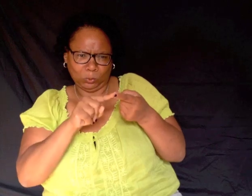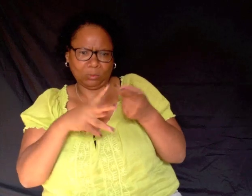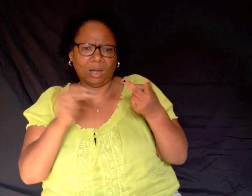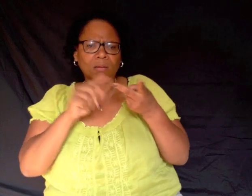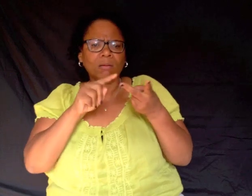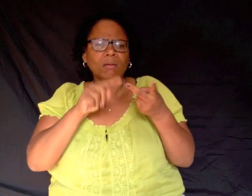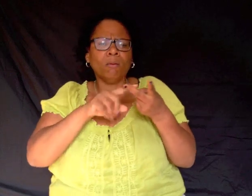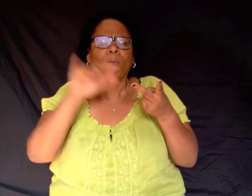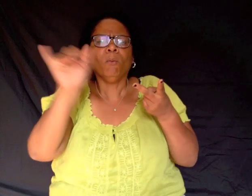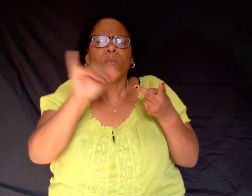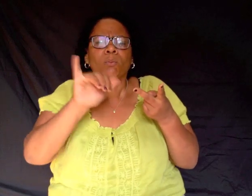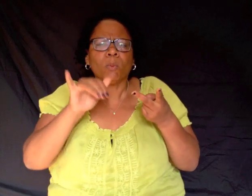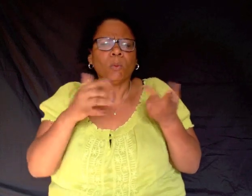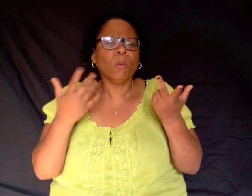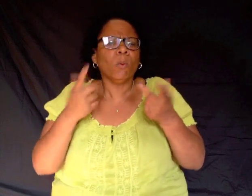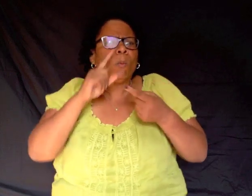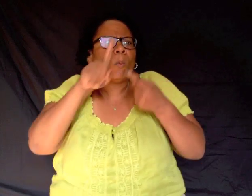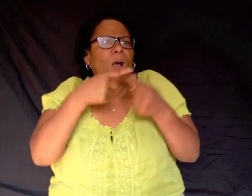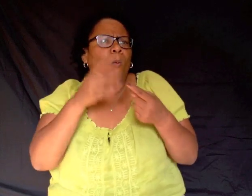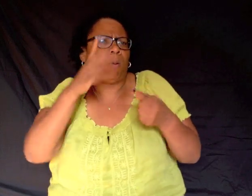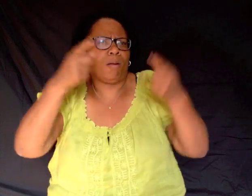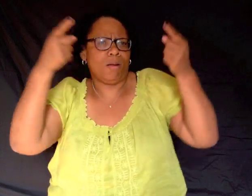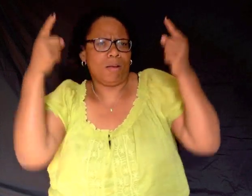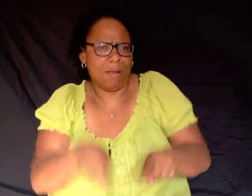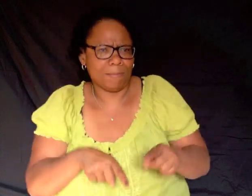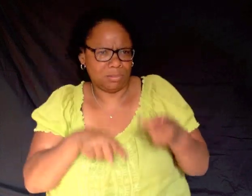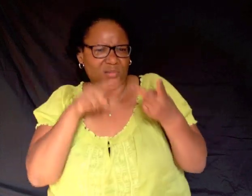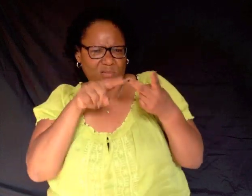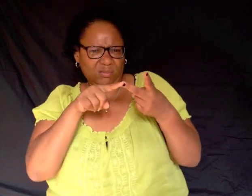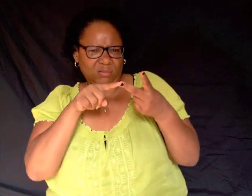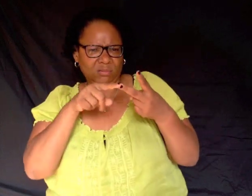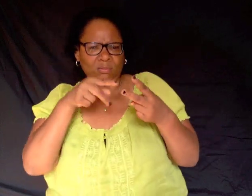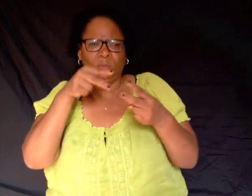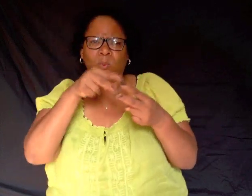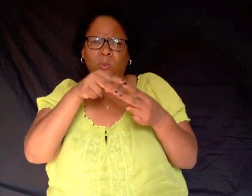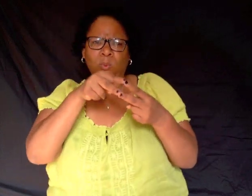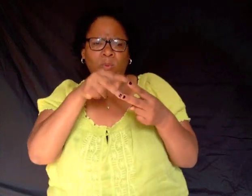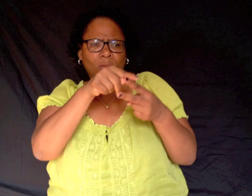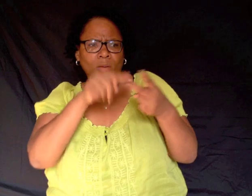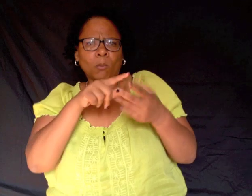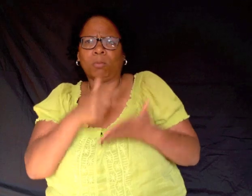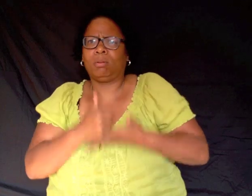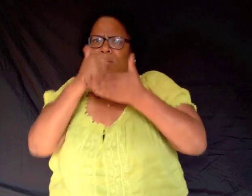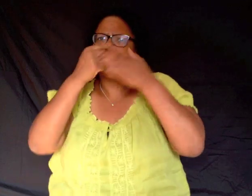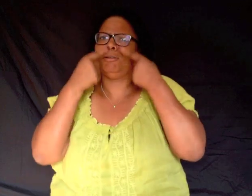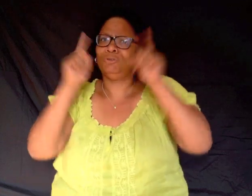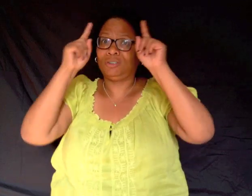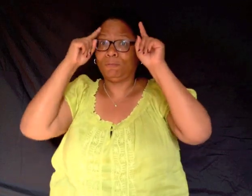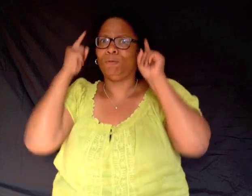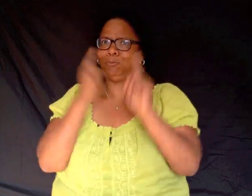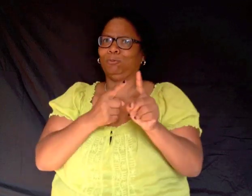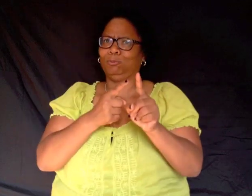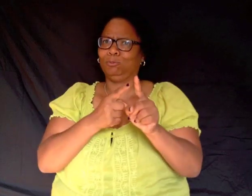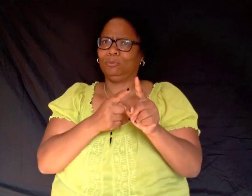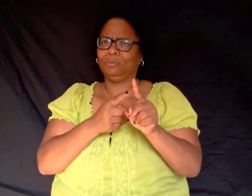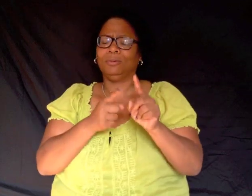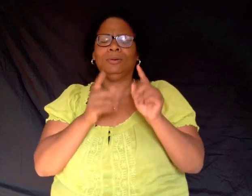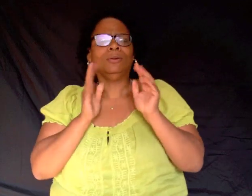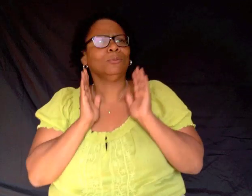as well as when it will happen. Those two steps will help us achieve our goals.